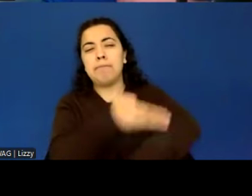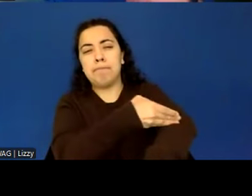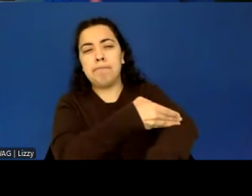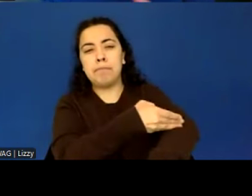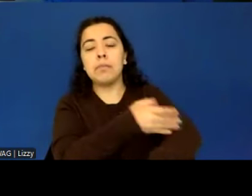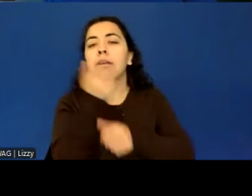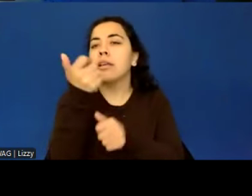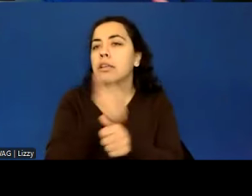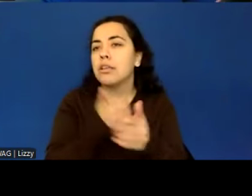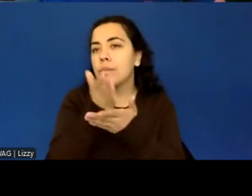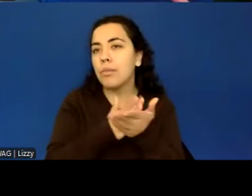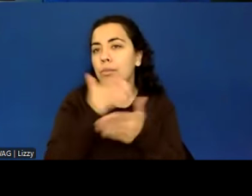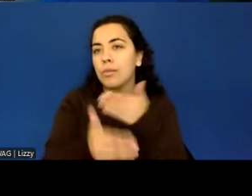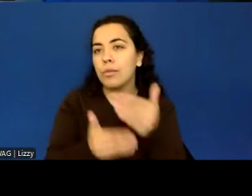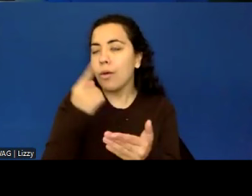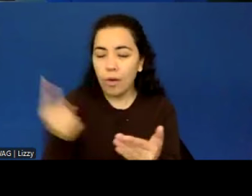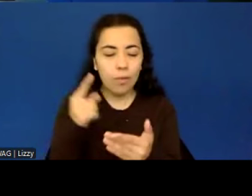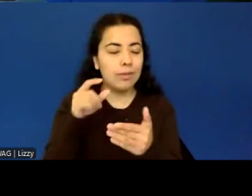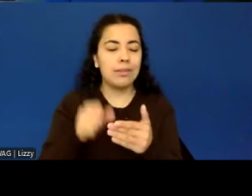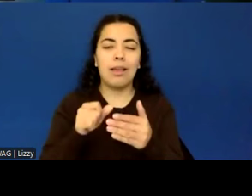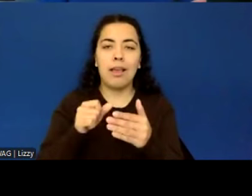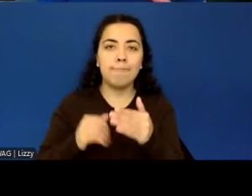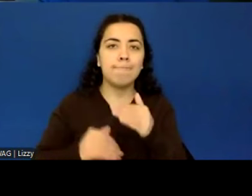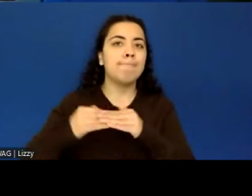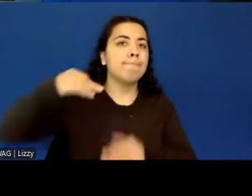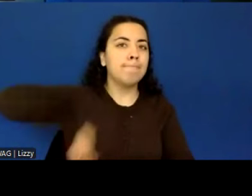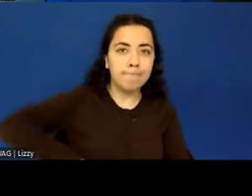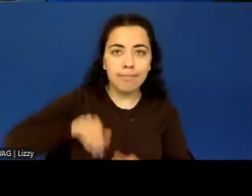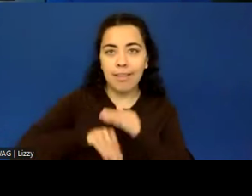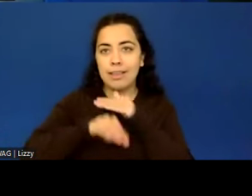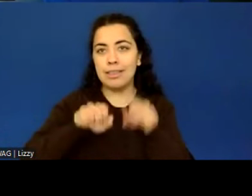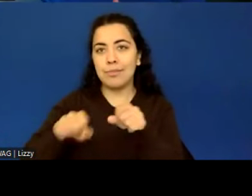there's always ways to continue to optimize the accessibility process as you learn more about it,